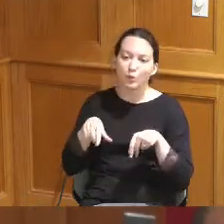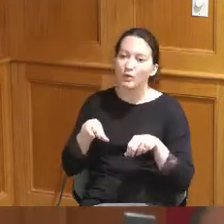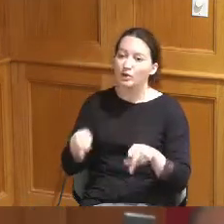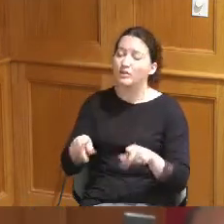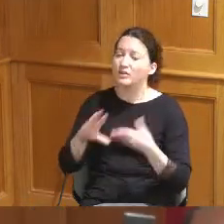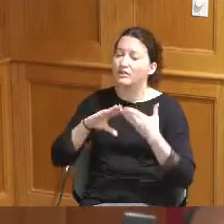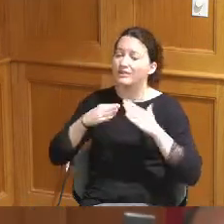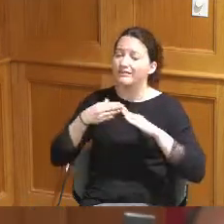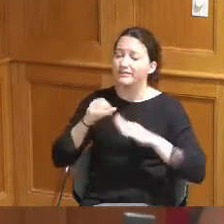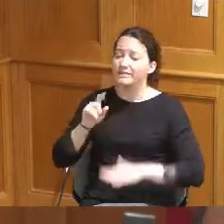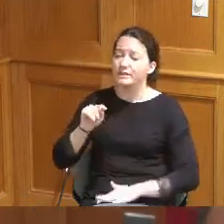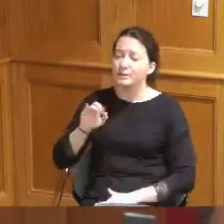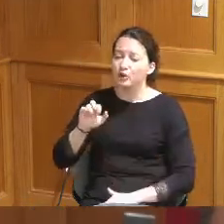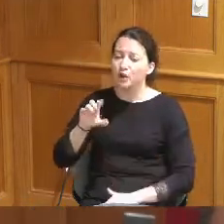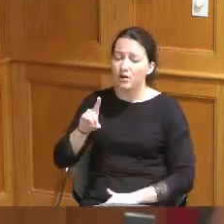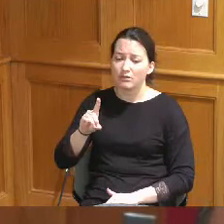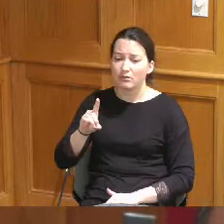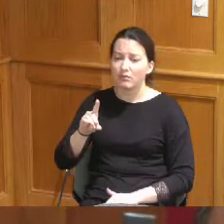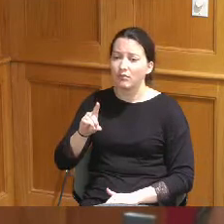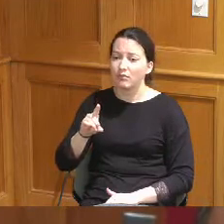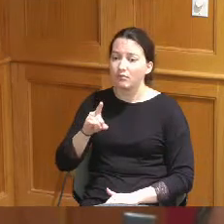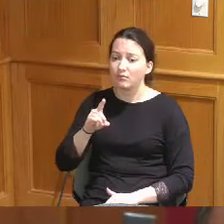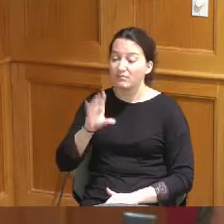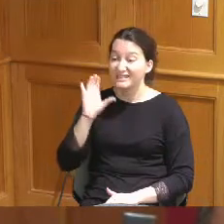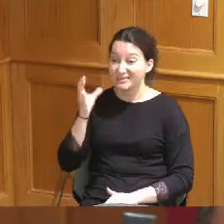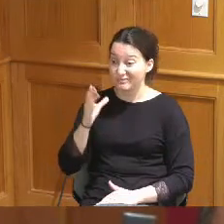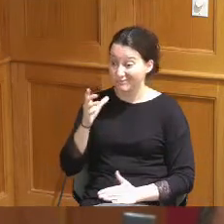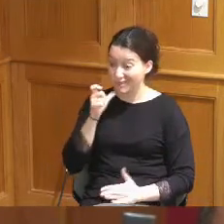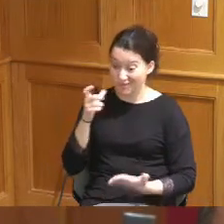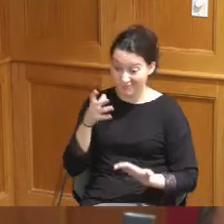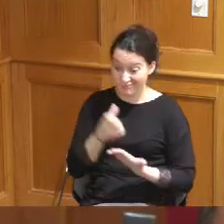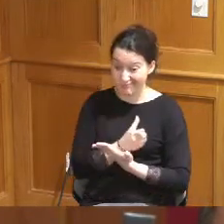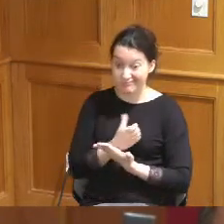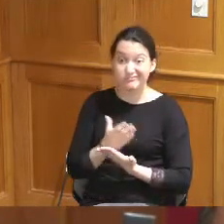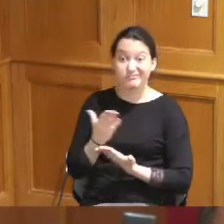the village of St. Bernard is not taking advantage of opportunities like this in the past so we are